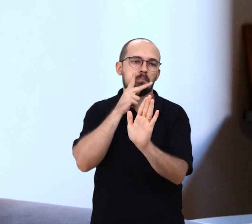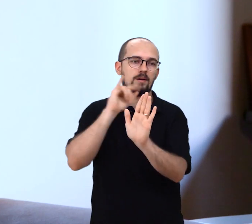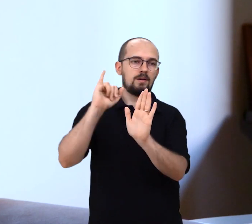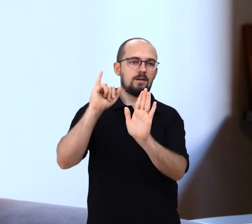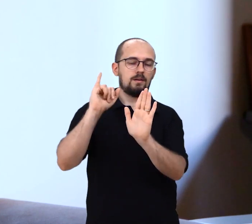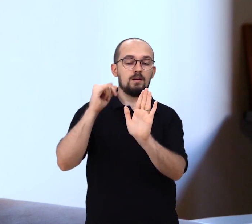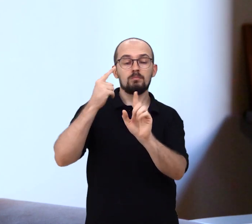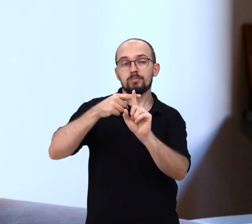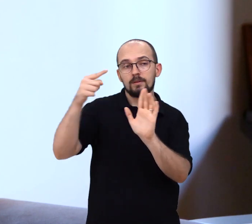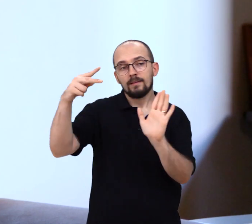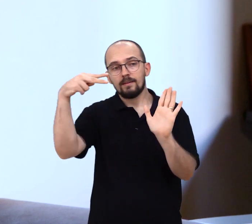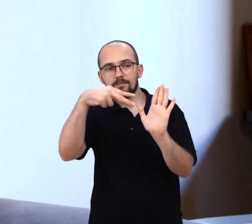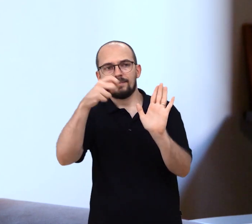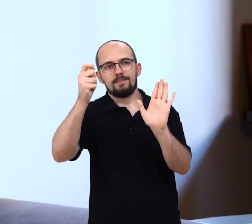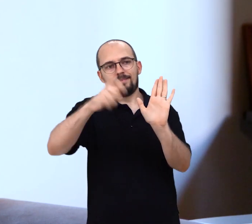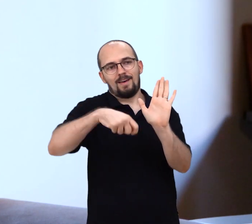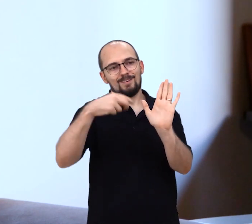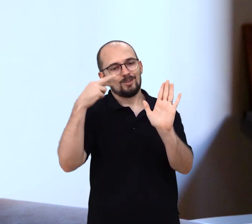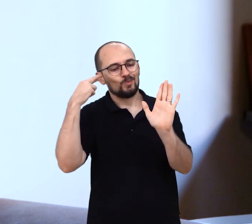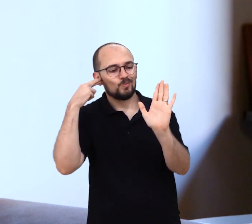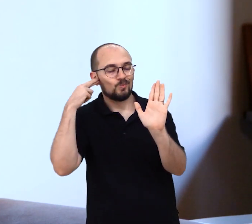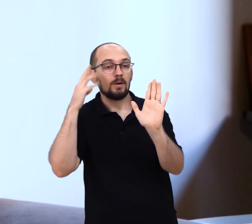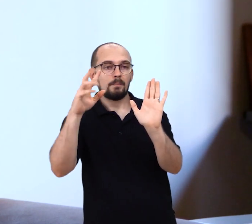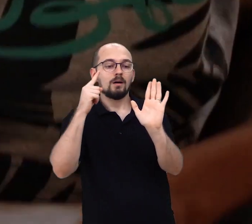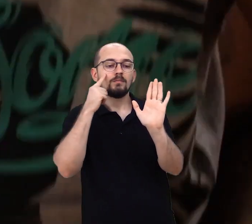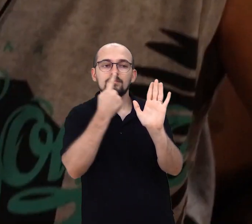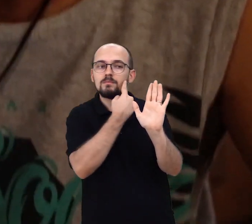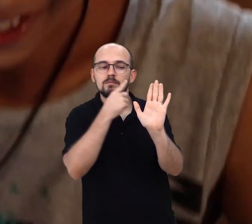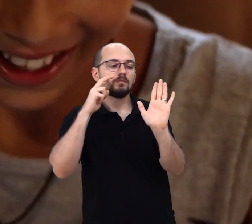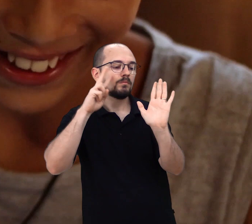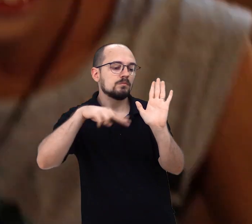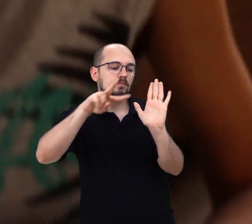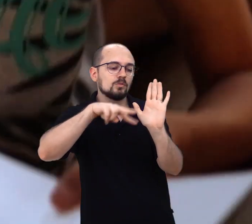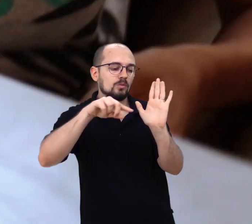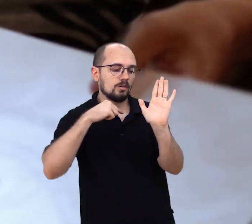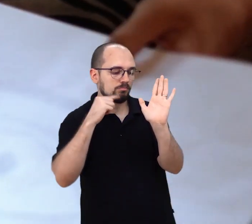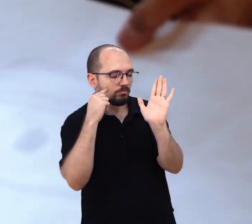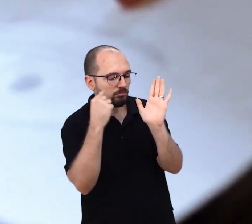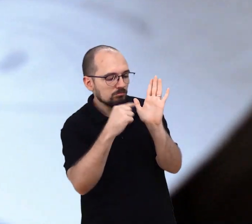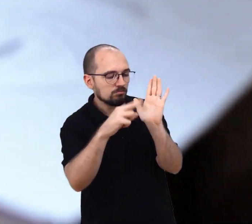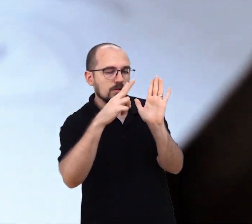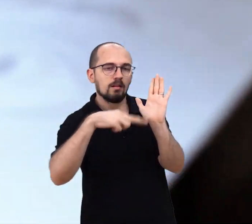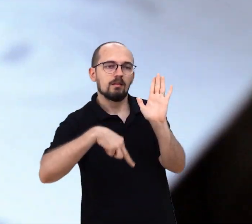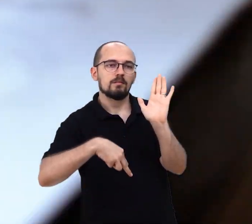which is something that he's able to see, to perceive. At times I may also put a caption on it so he can understand it better.